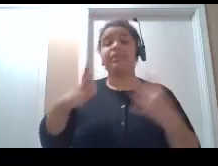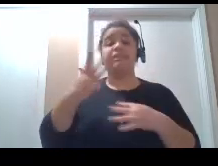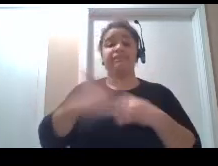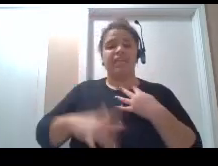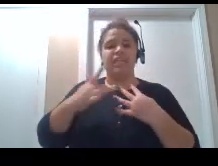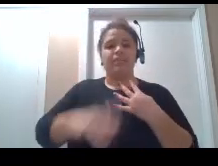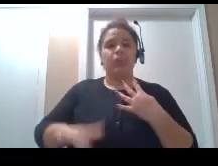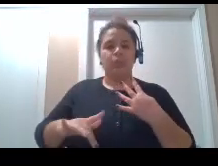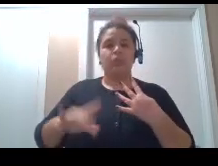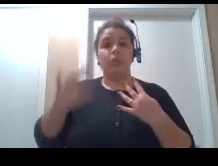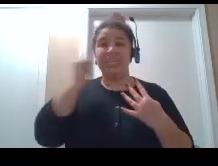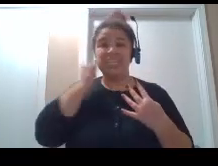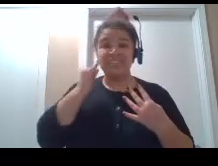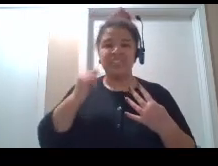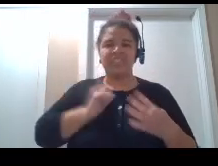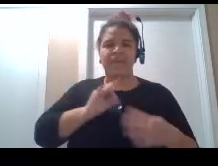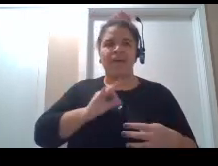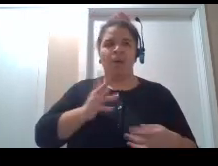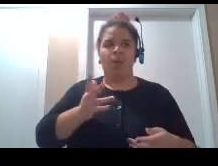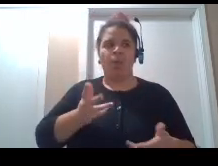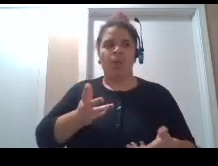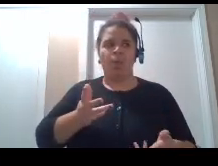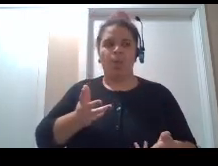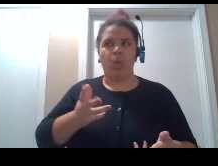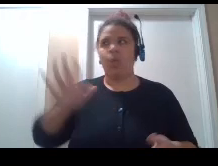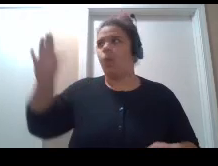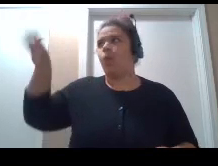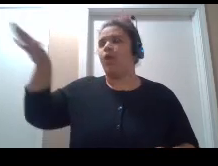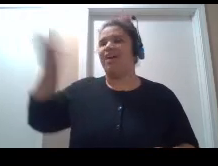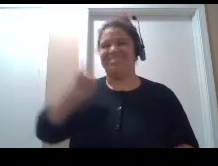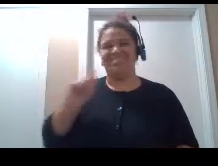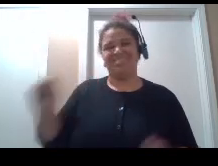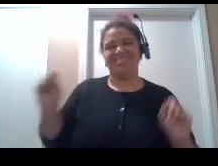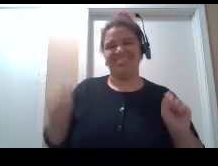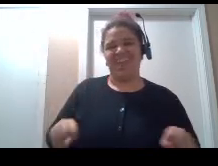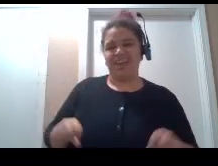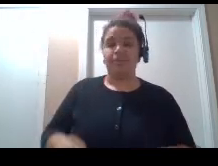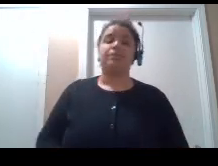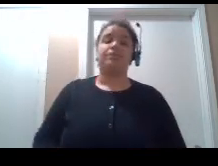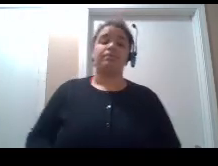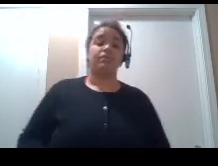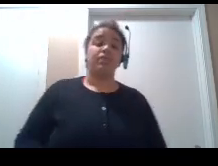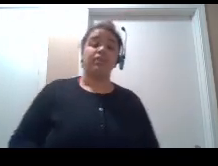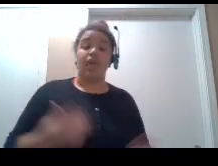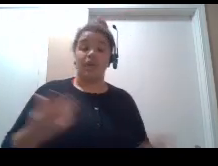that staff members cannot handle. As long as the candidate is joining from a computer,